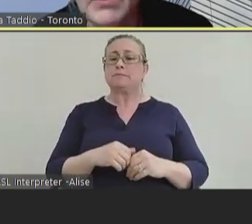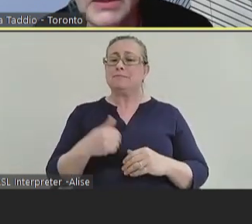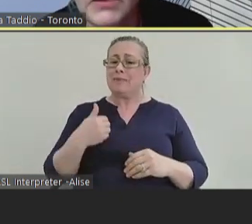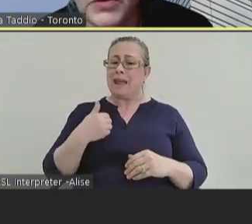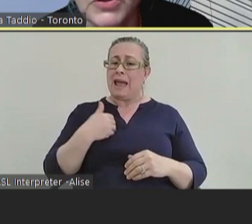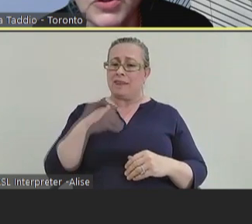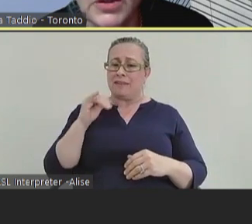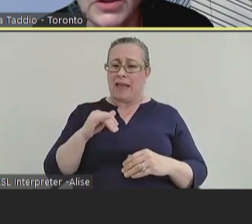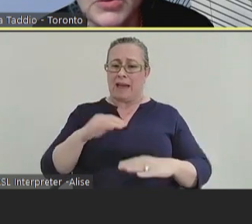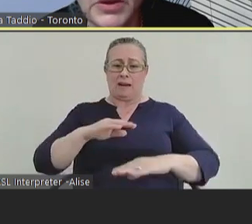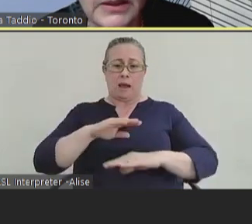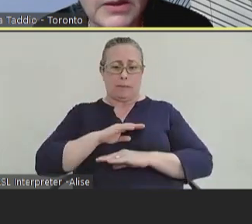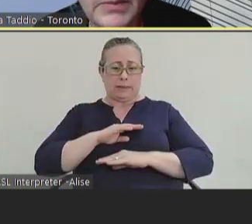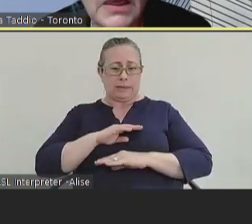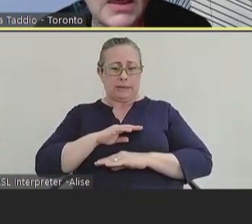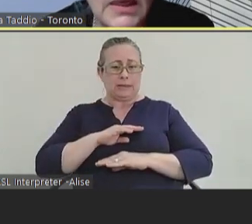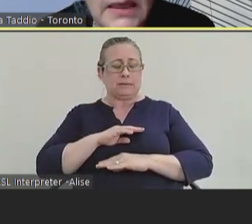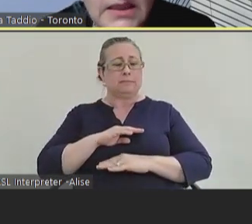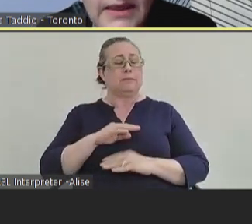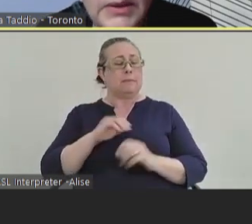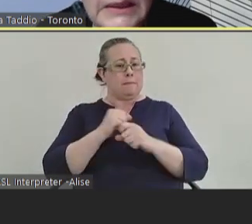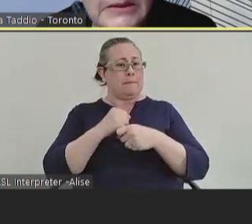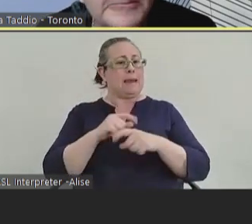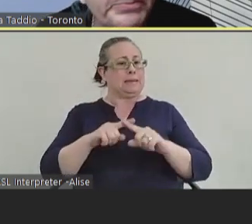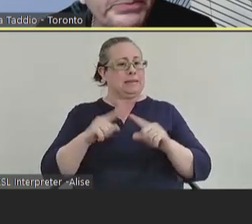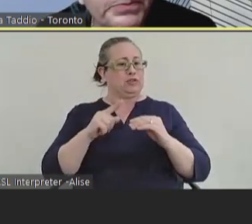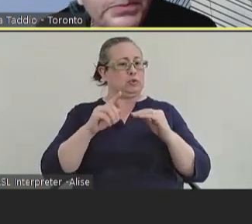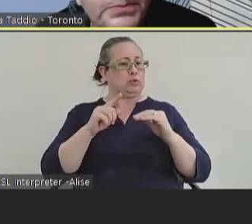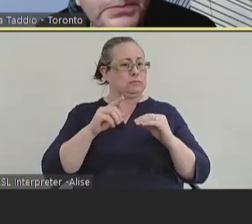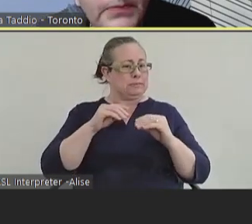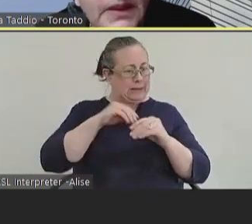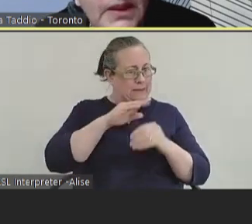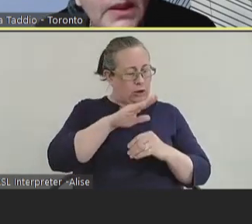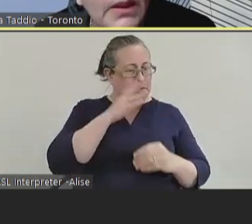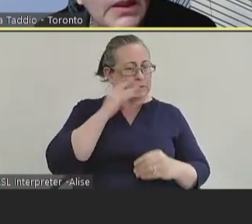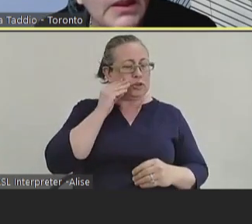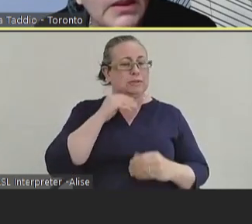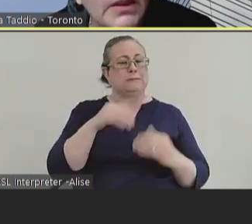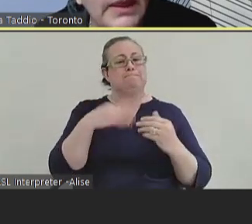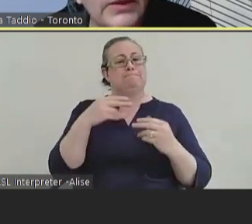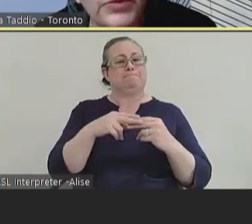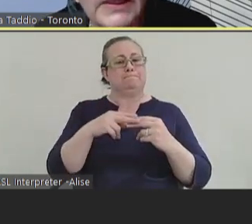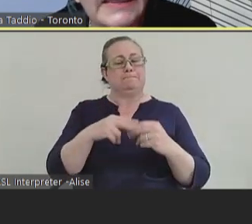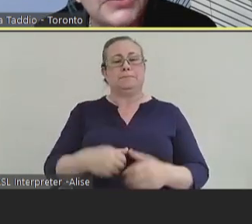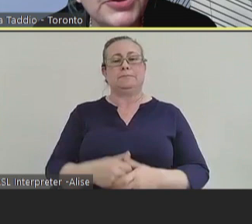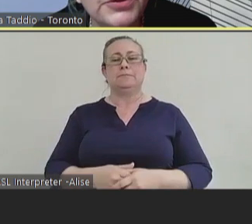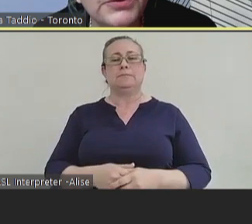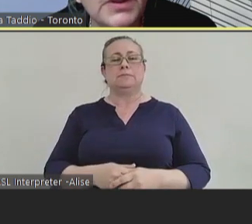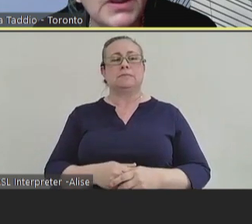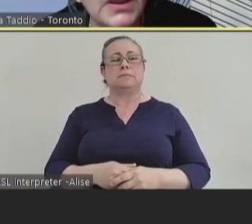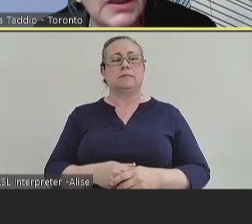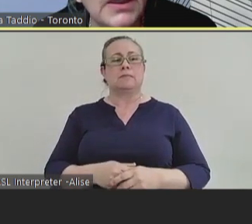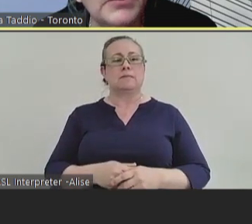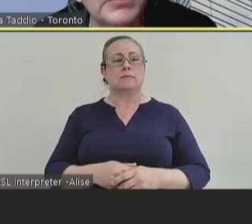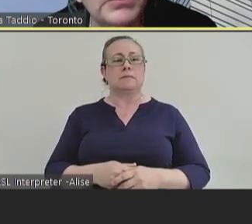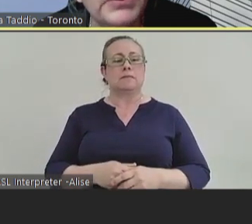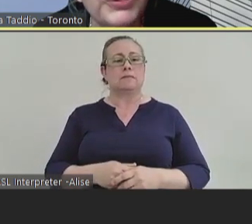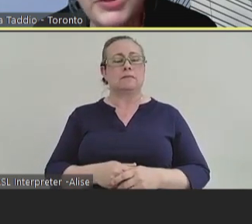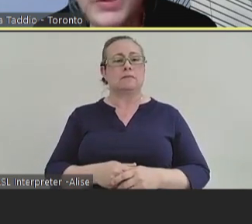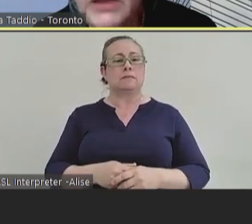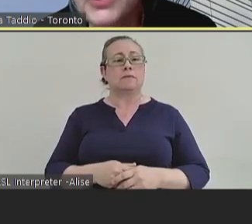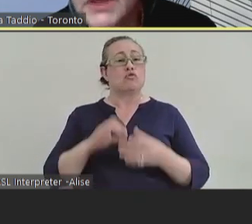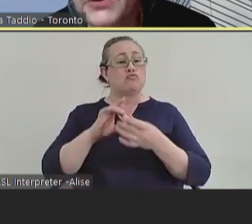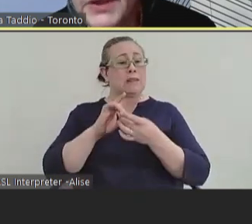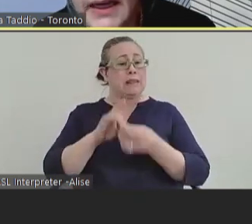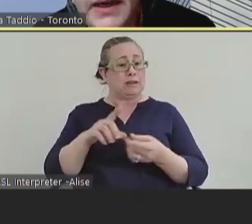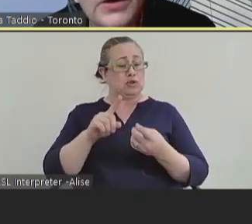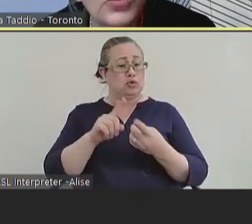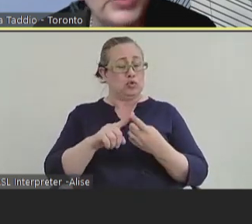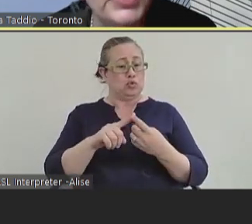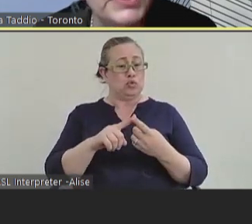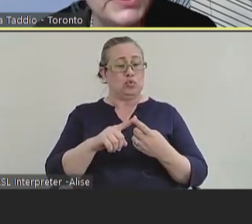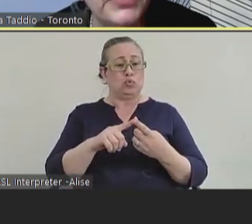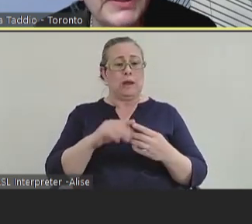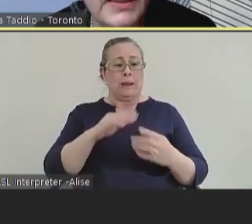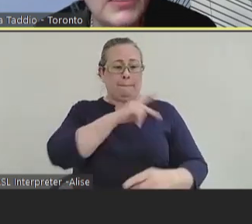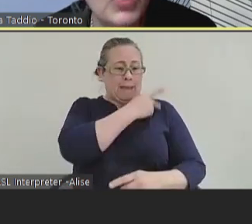big difference to their experience. And related to patient-centered care or person-centered care, one